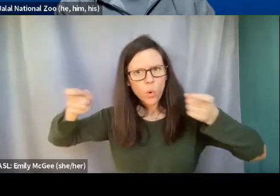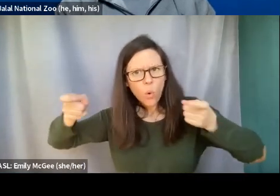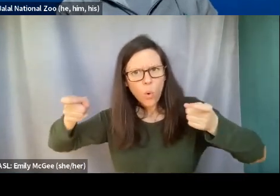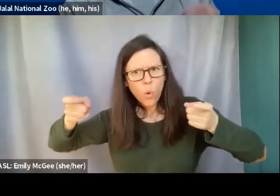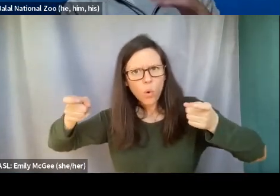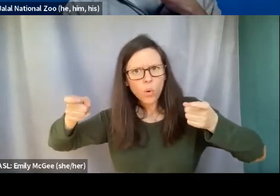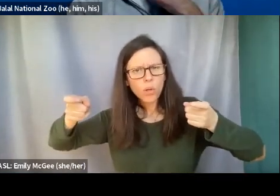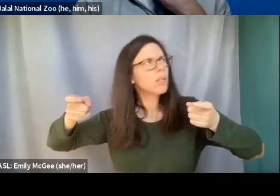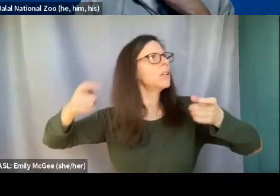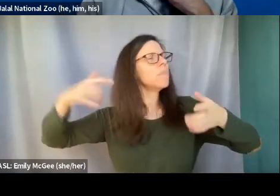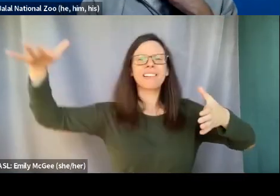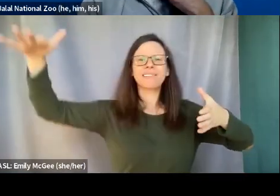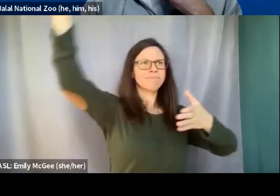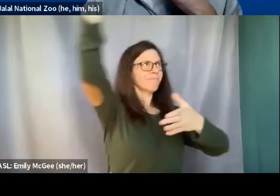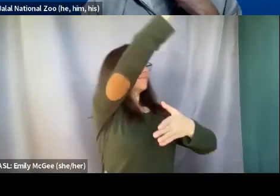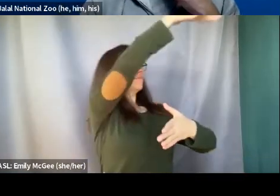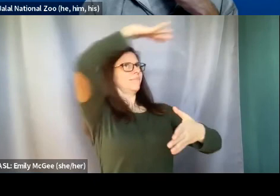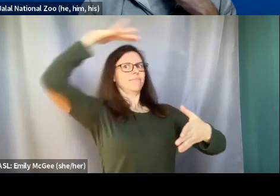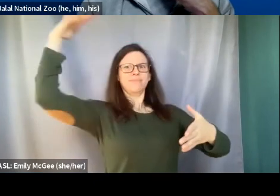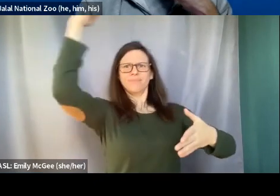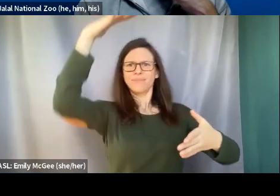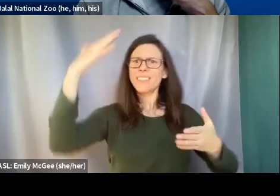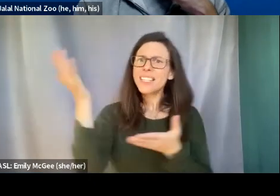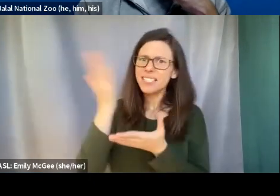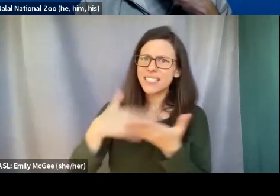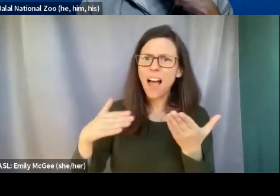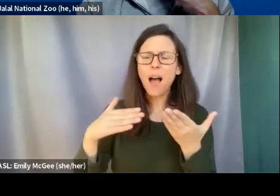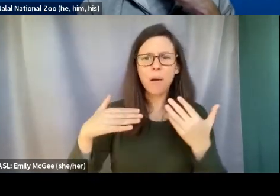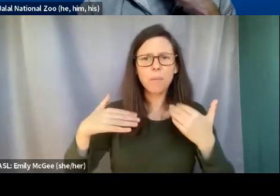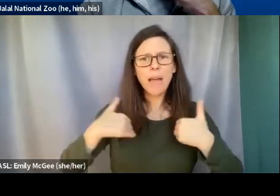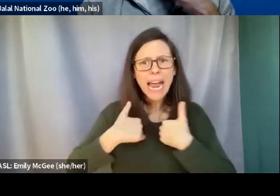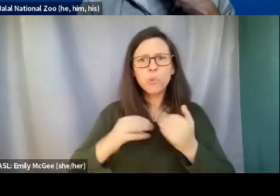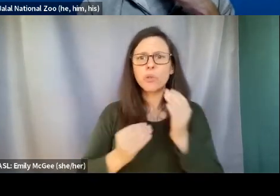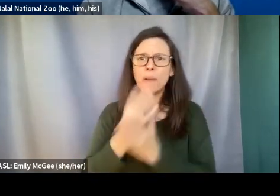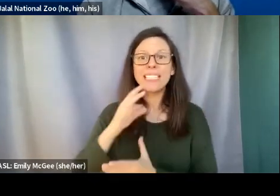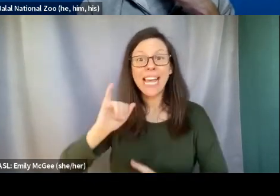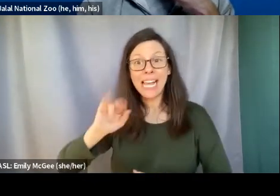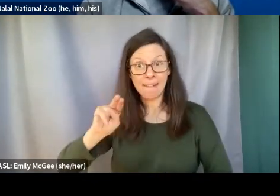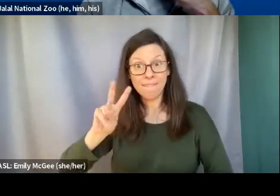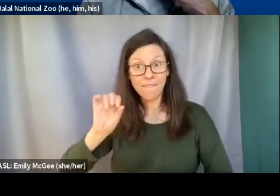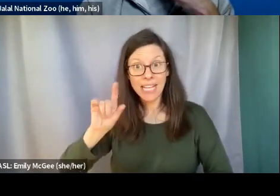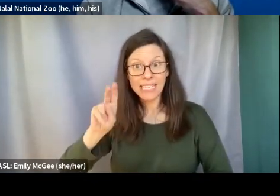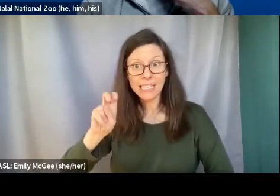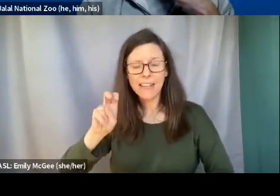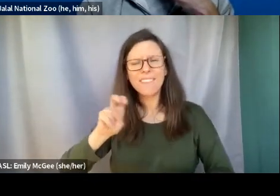thing to think about. In an ecosystem, invasive species can have huge effects on the ecosystem,